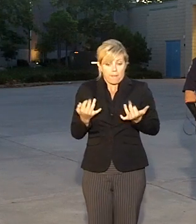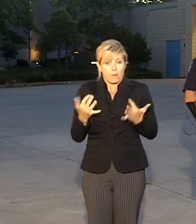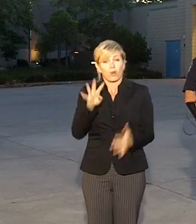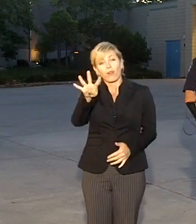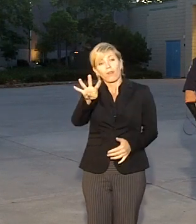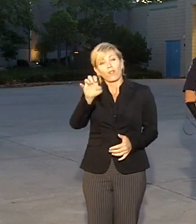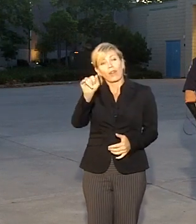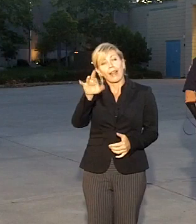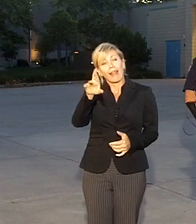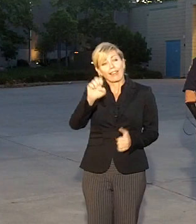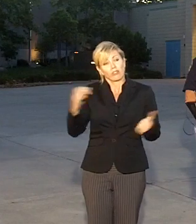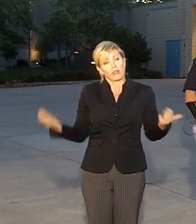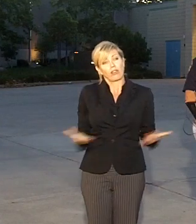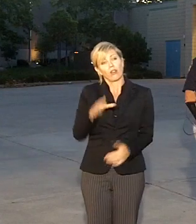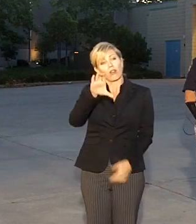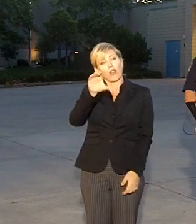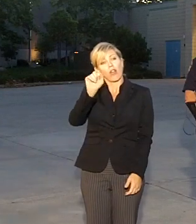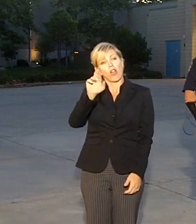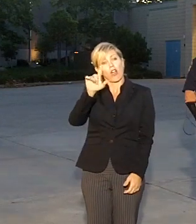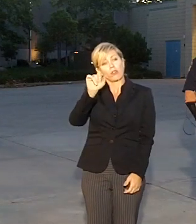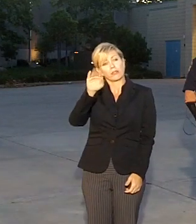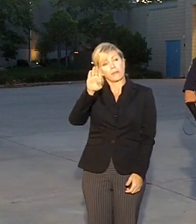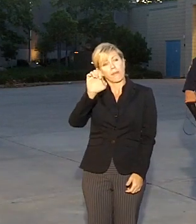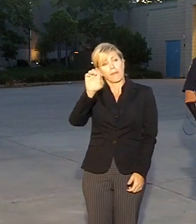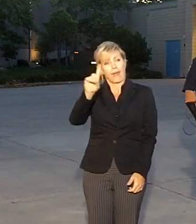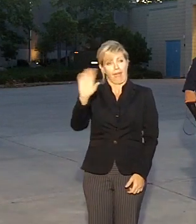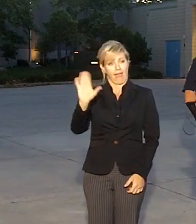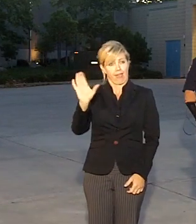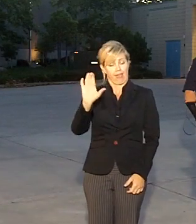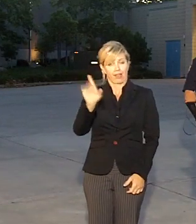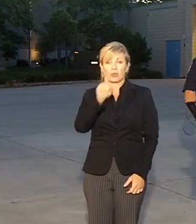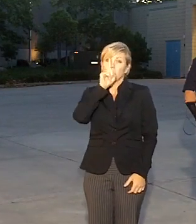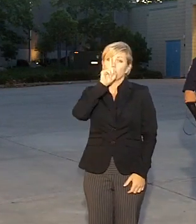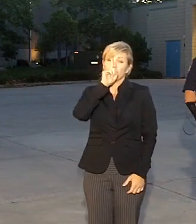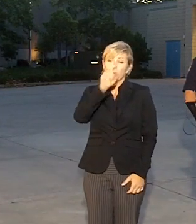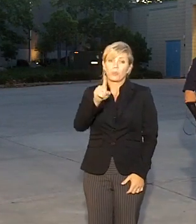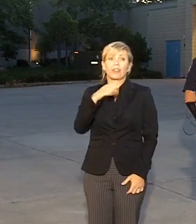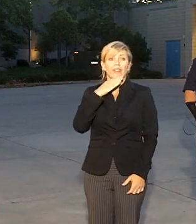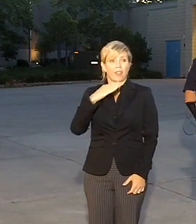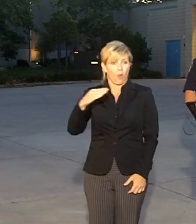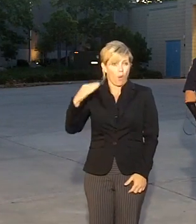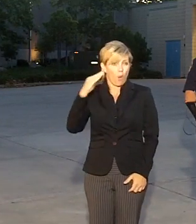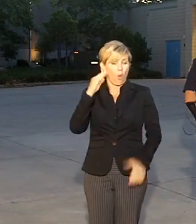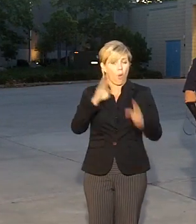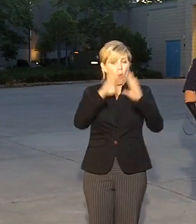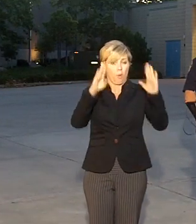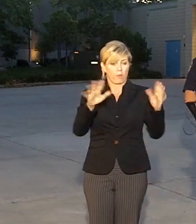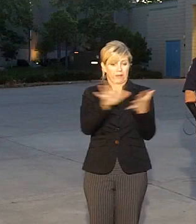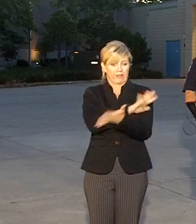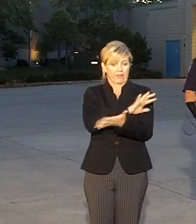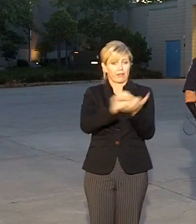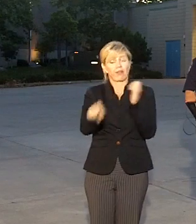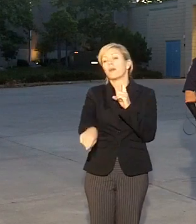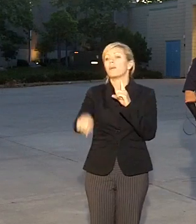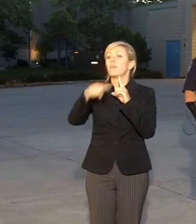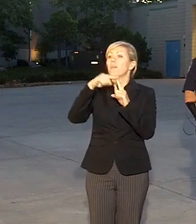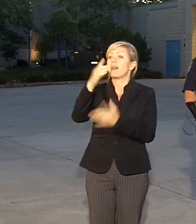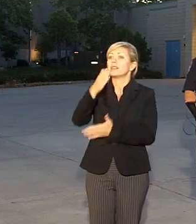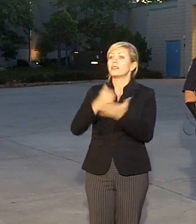did considerable construction our home damaged and also damaged some apartments and industrial